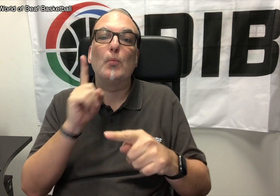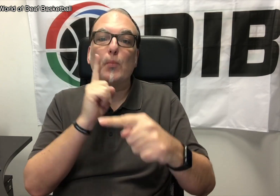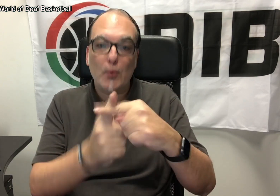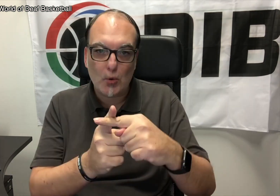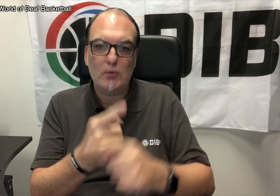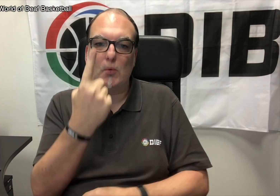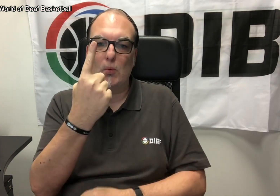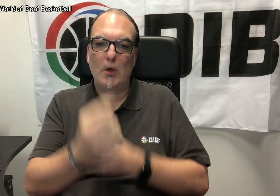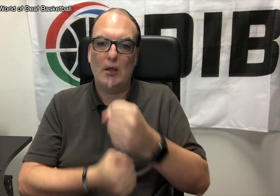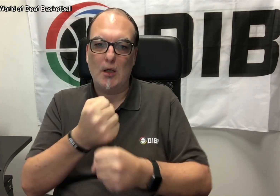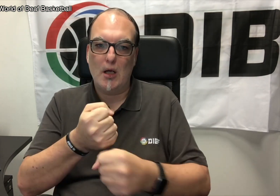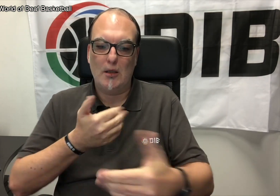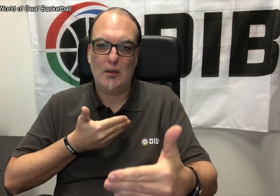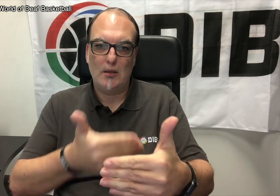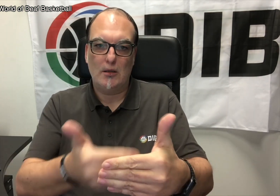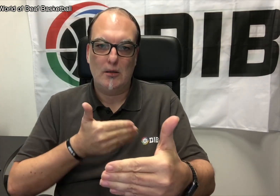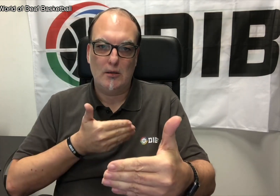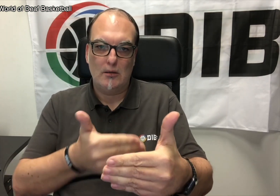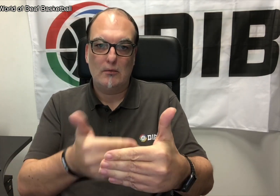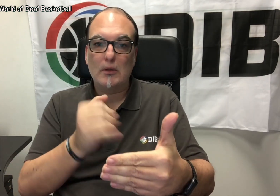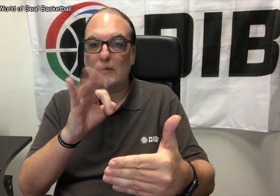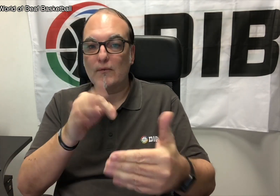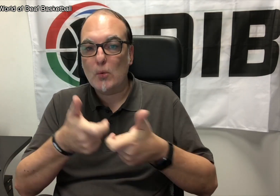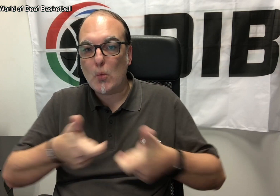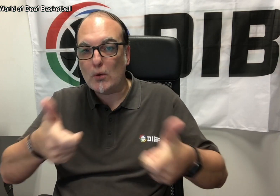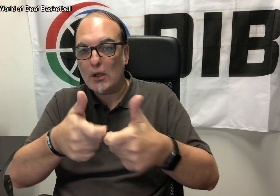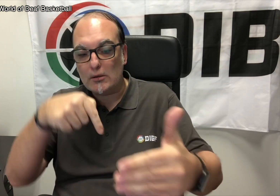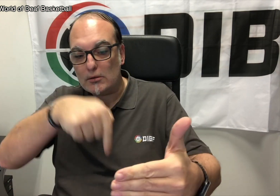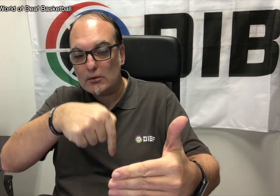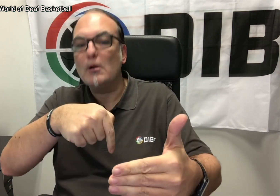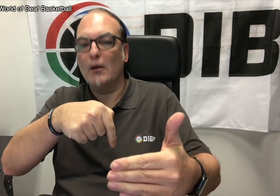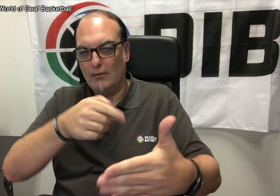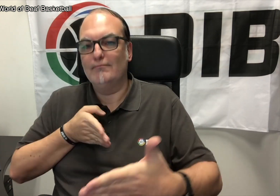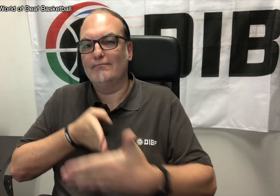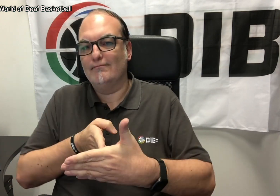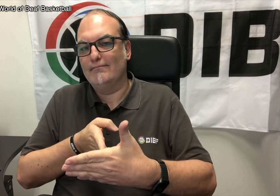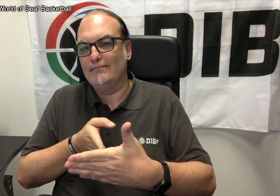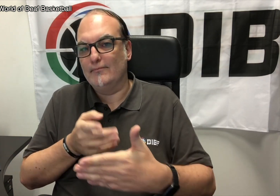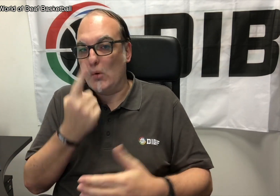for up to one year or until the Congress,